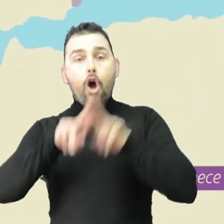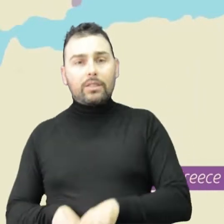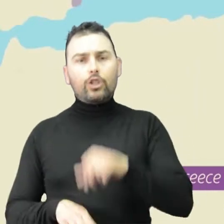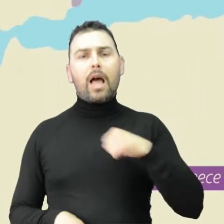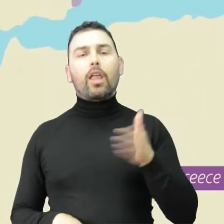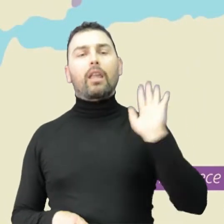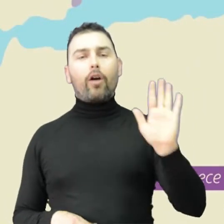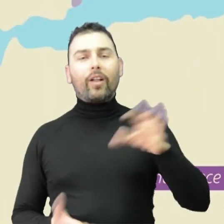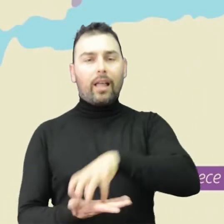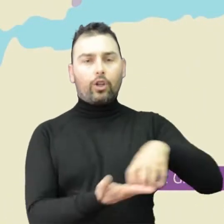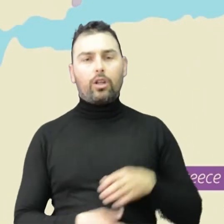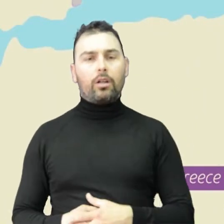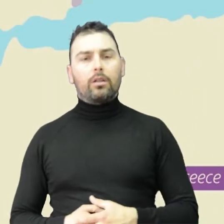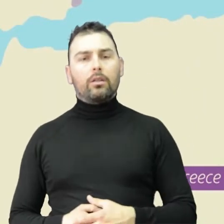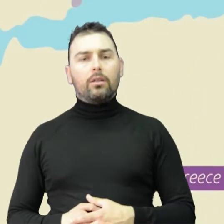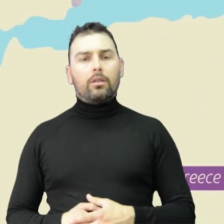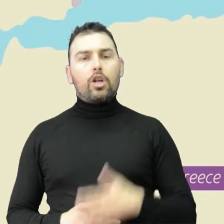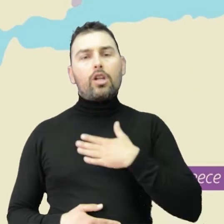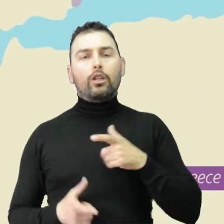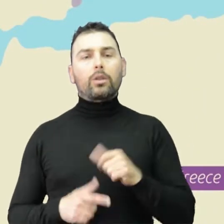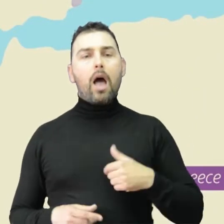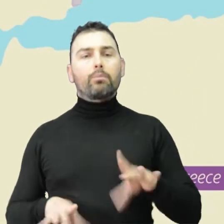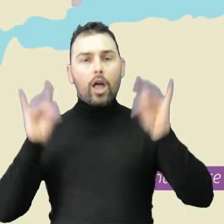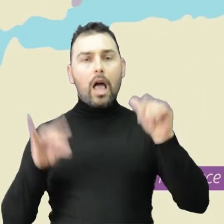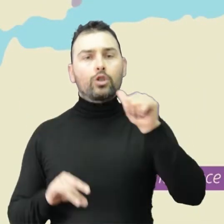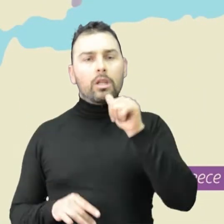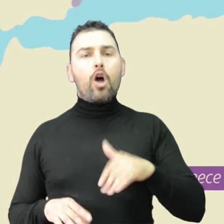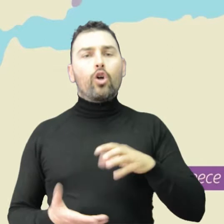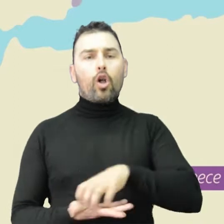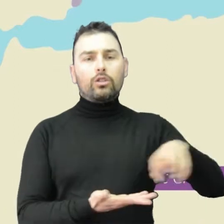they wanted to look for and colonize new lands to expand their civilization.